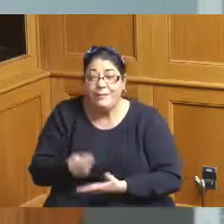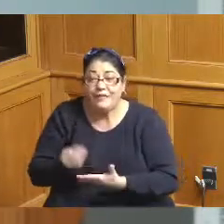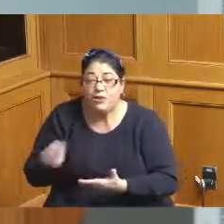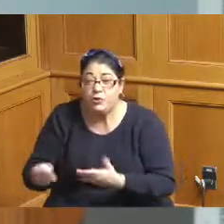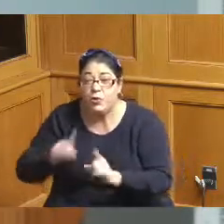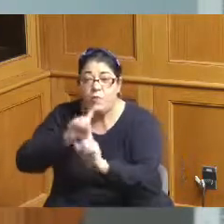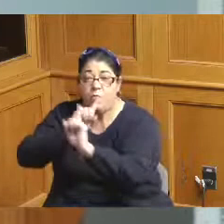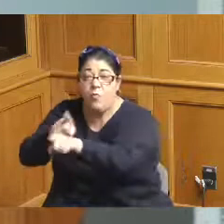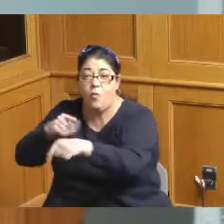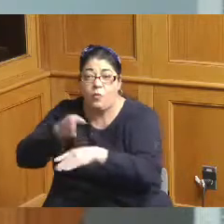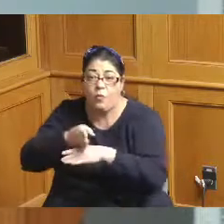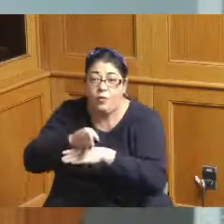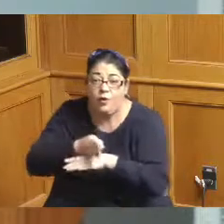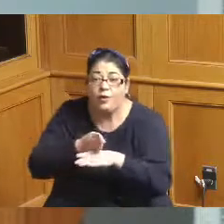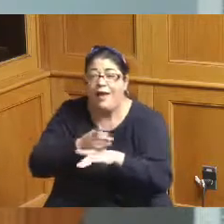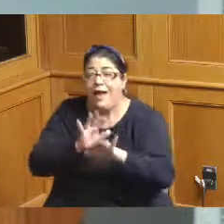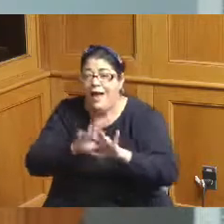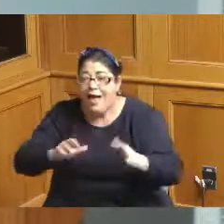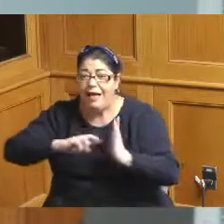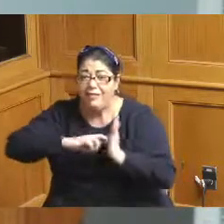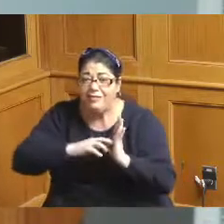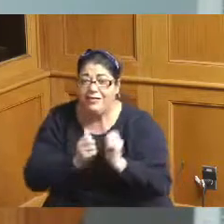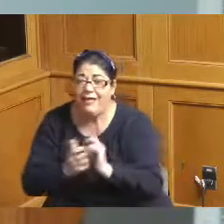pretty stable it's material prices